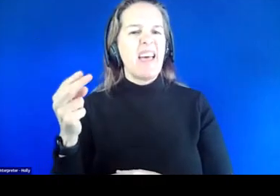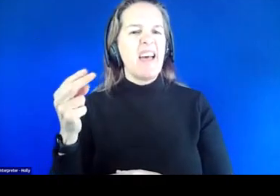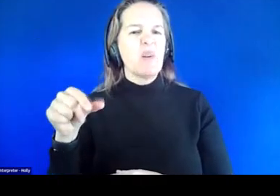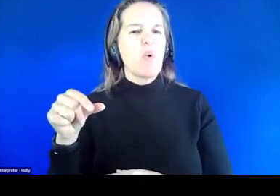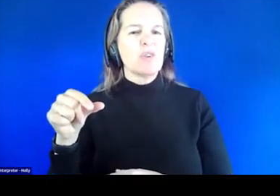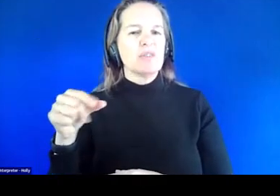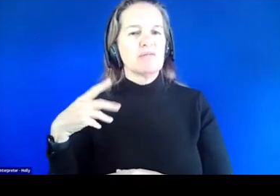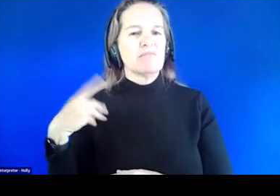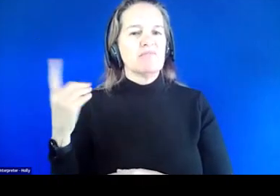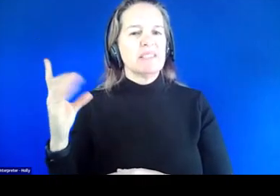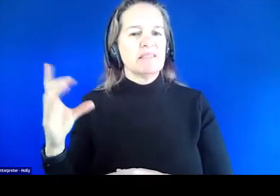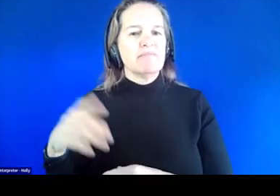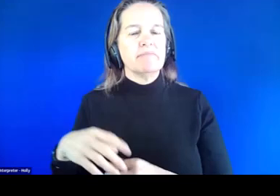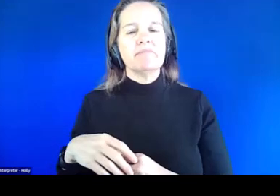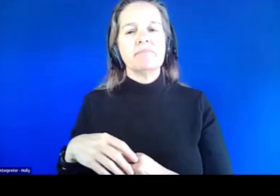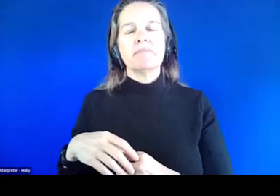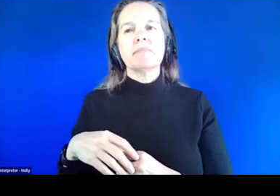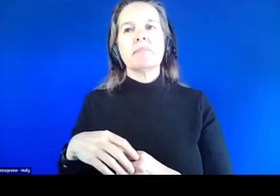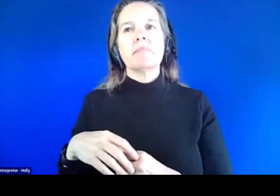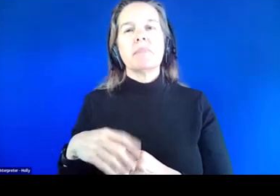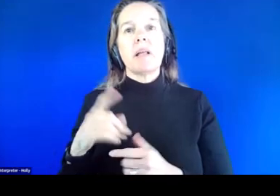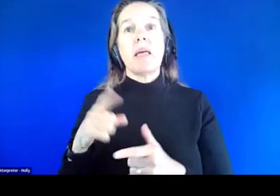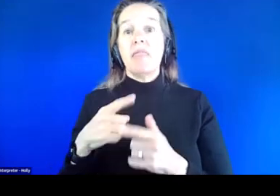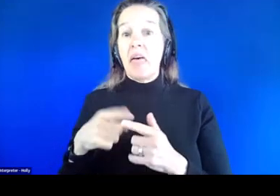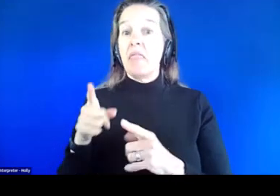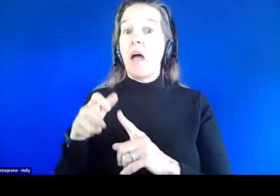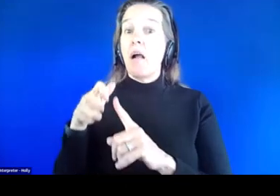got a meeting with then-Secretary Shalala.